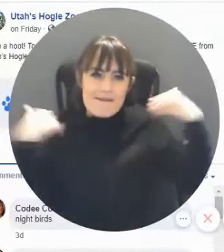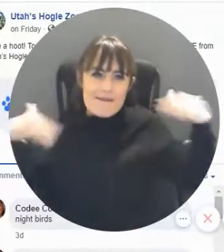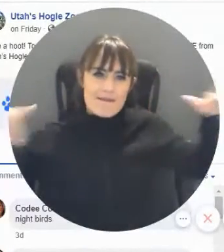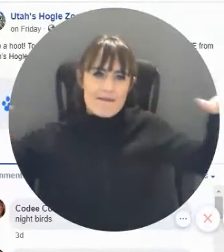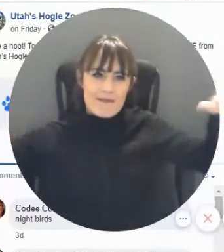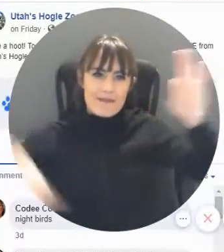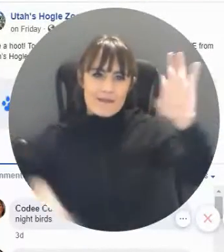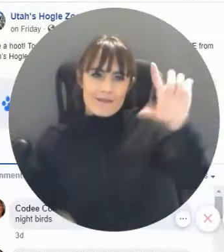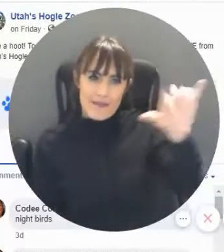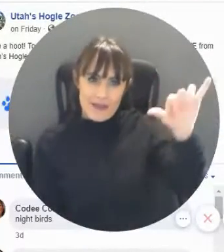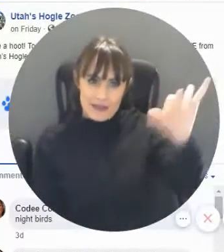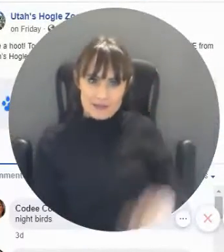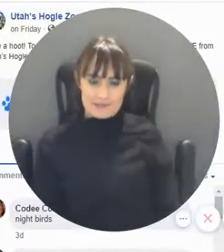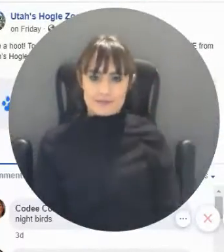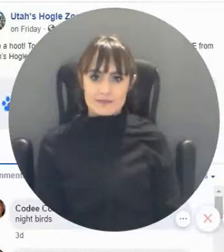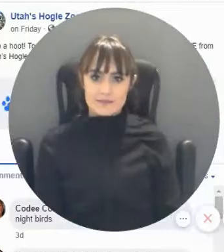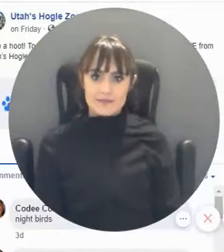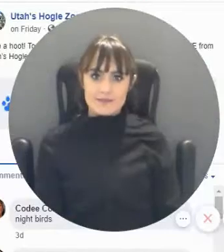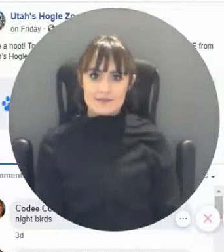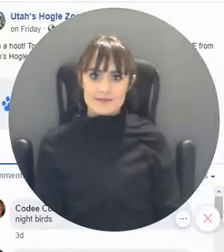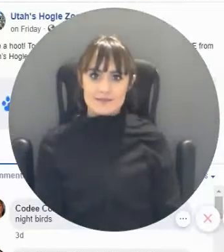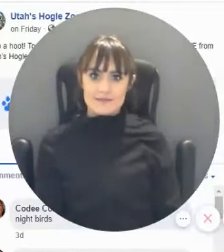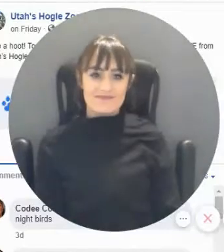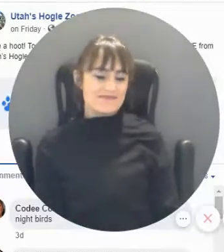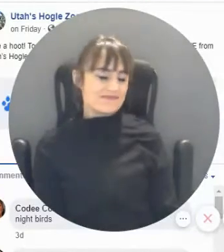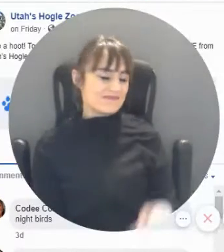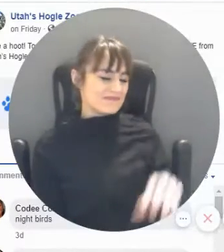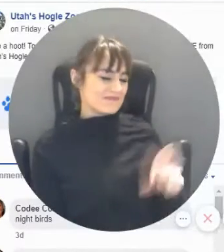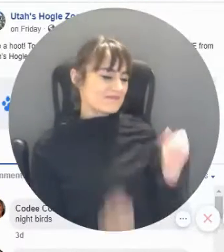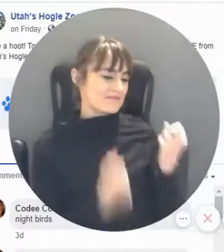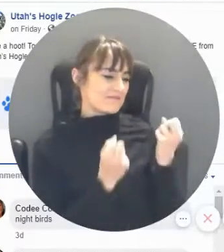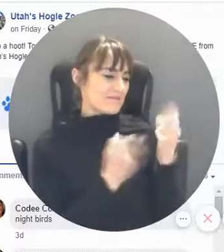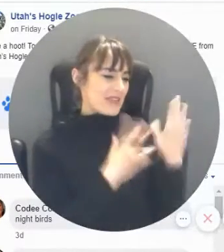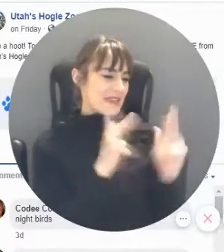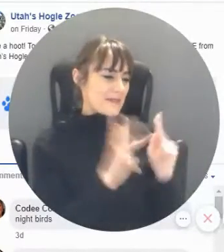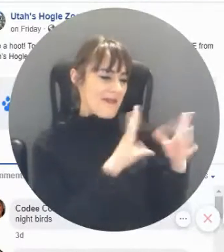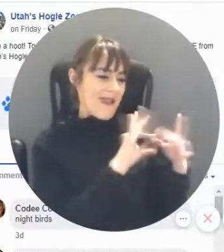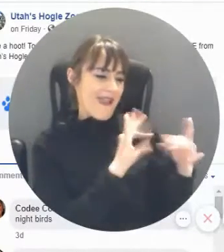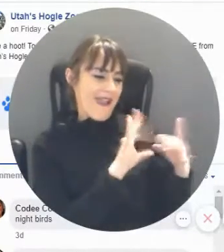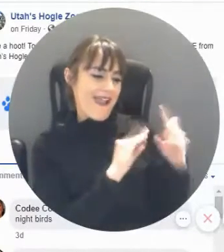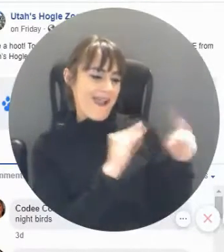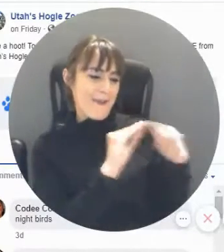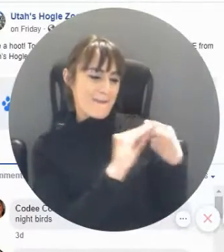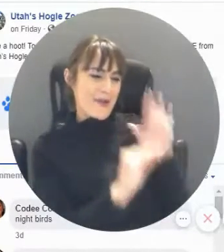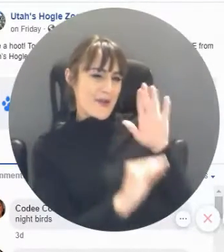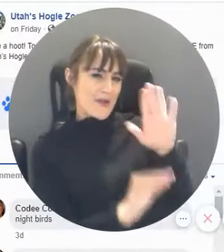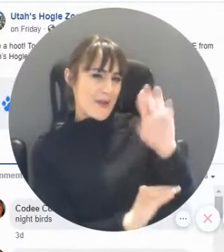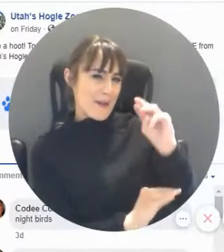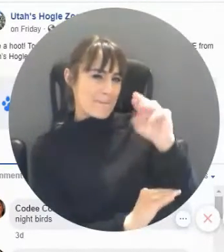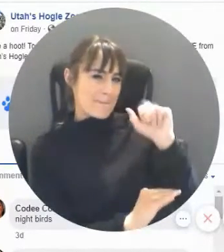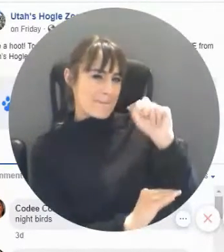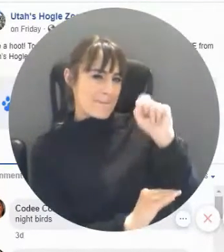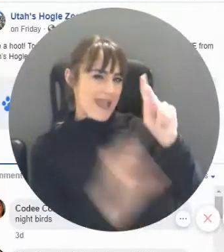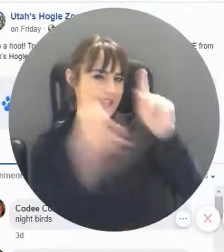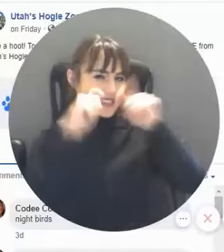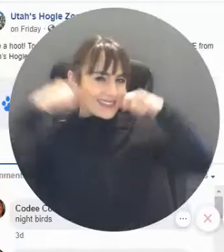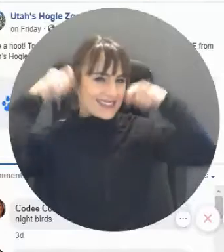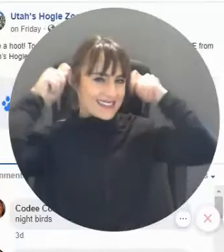Brad: Autumn is getting a lot of love for her mask. They love the panda and the gorilla. Autumn: Thank you! They were made for us by our awesome voluteers!